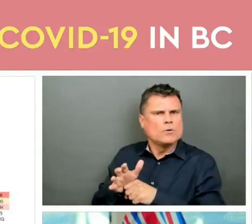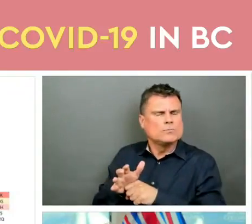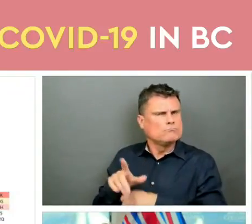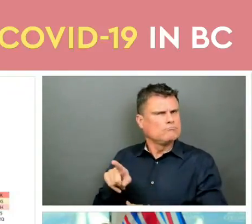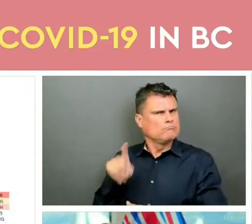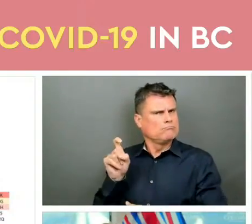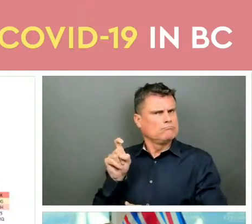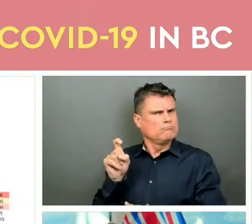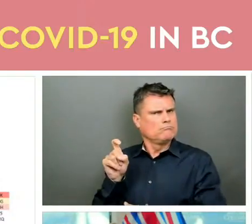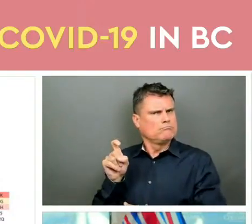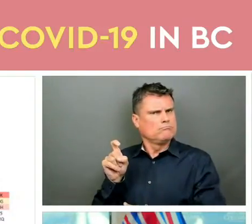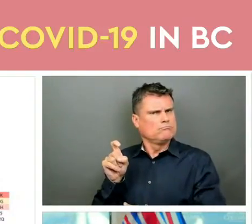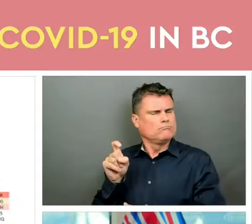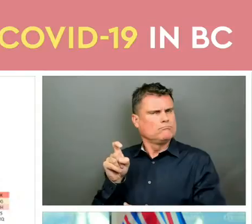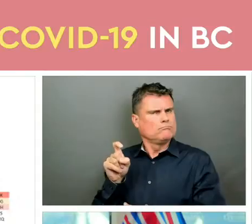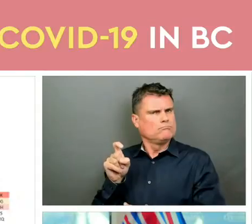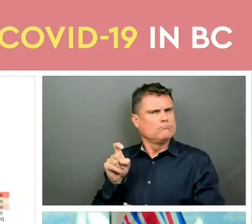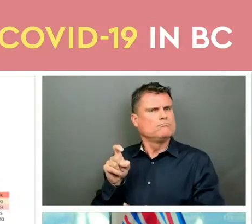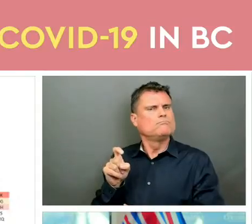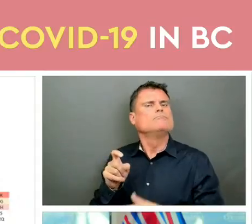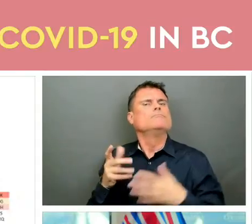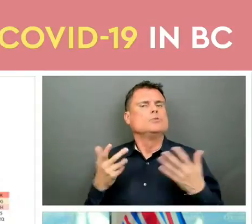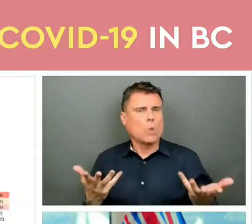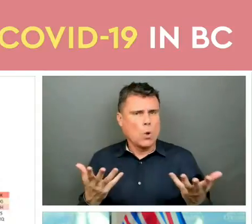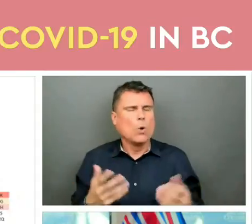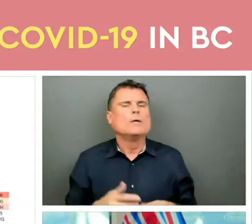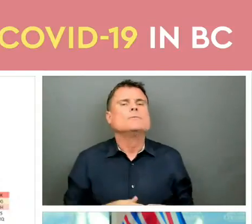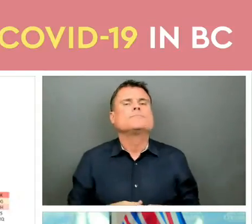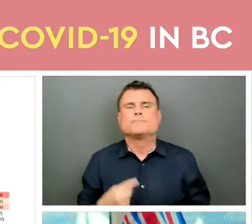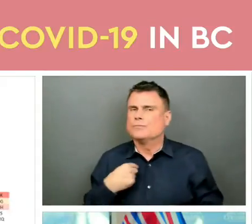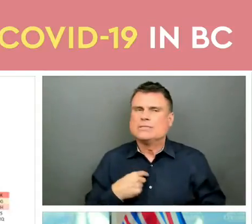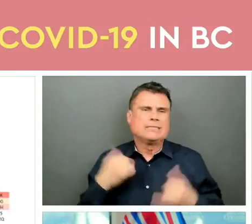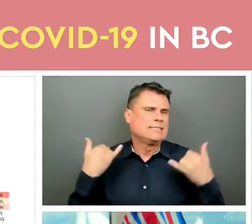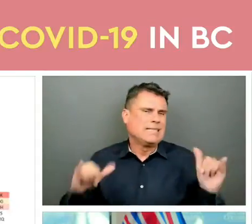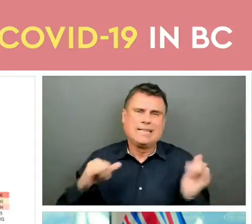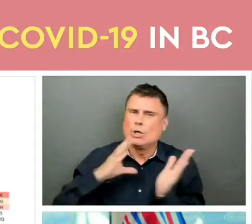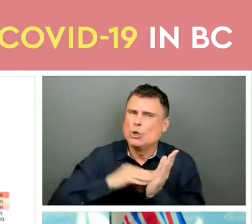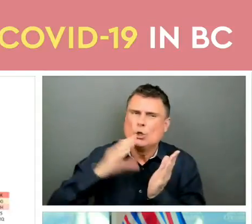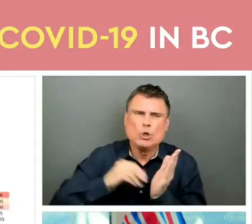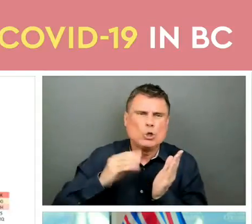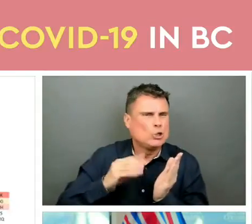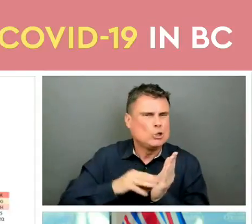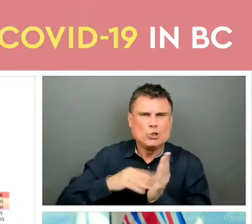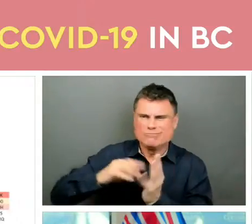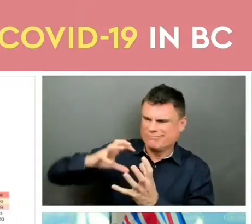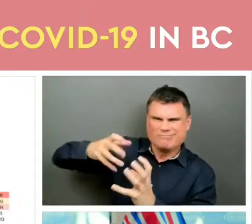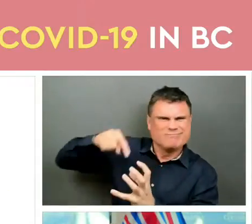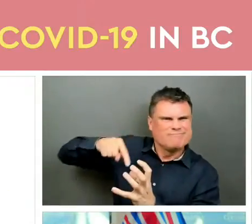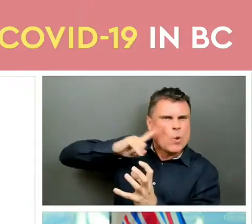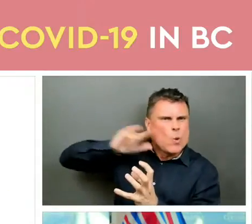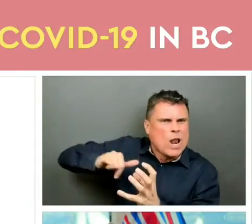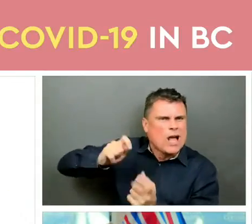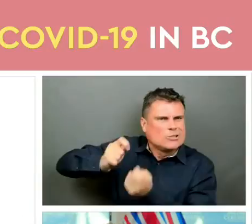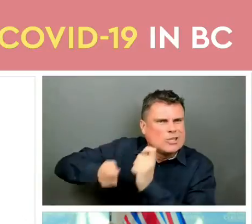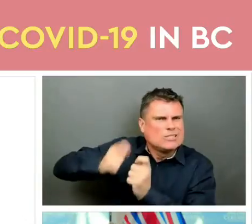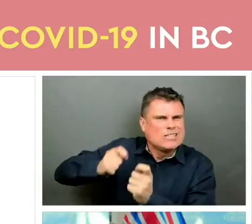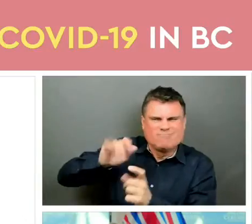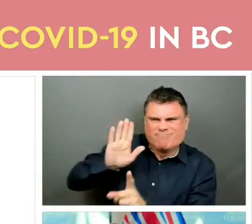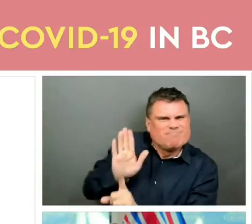well to our immunization program. That is an important piece that we have been evolving as we have under stood more about